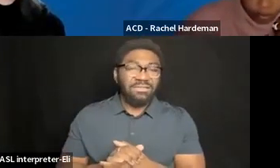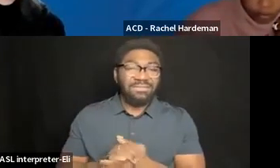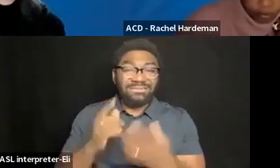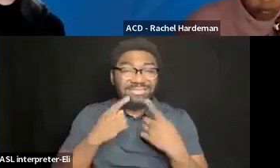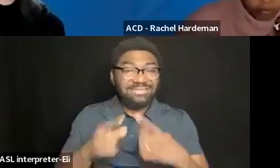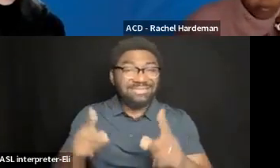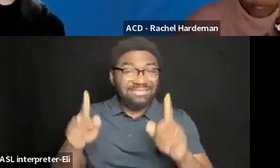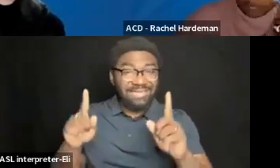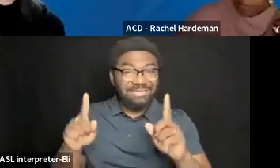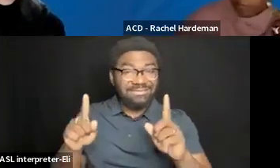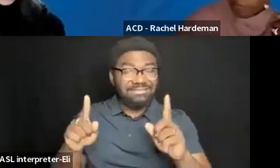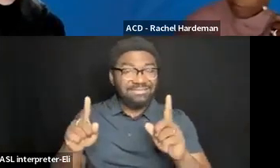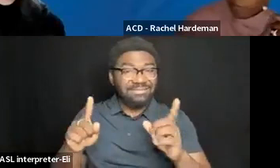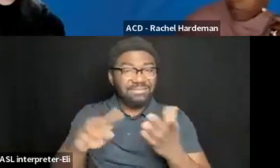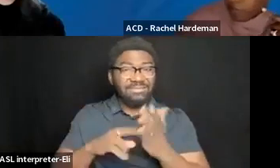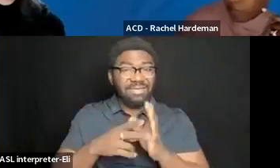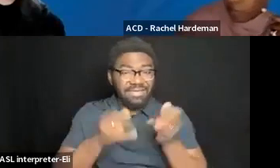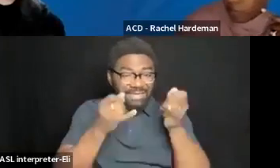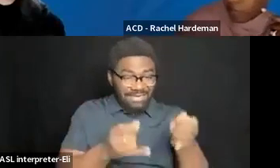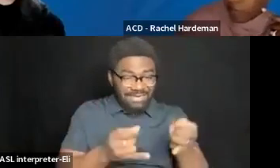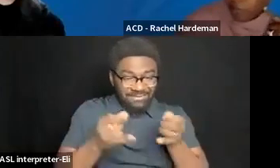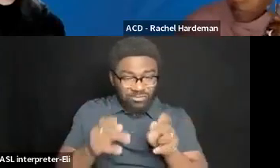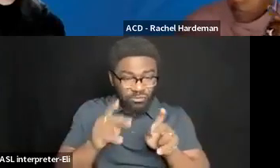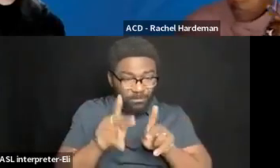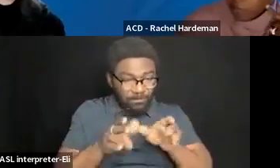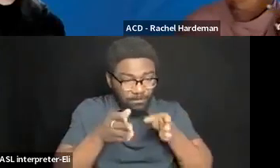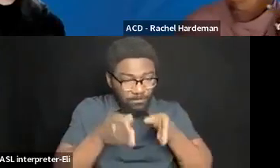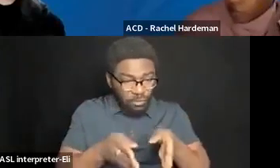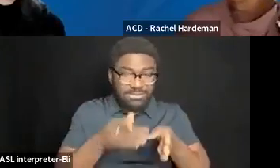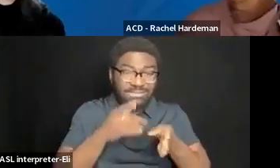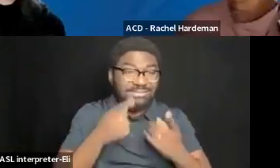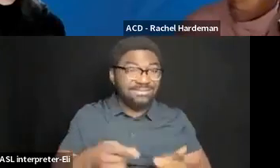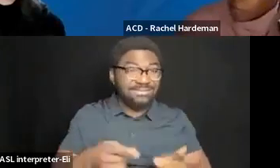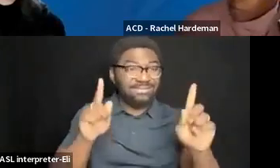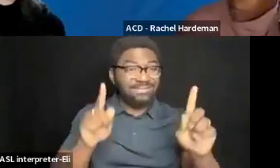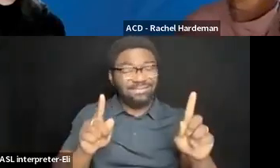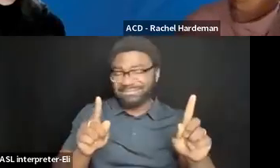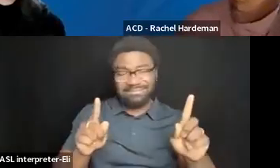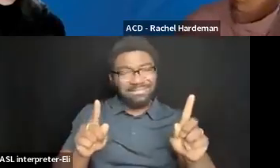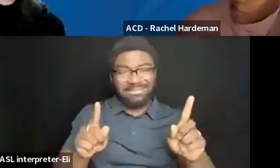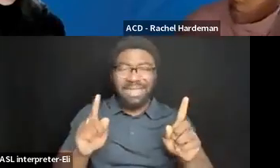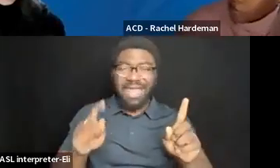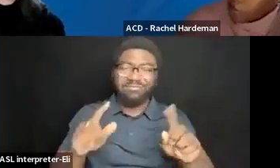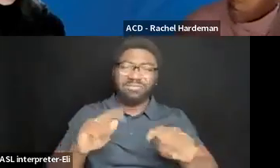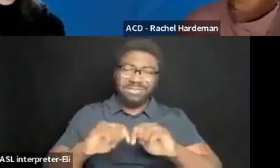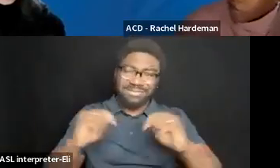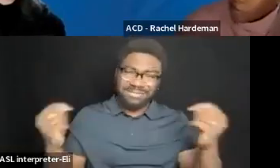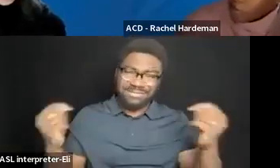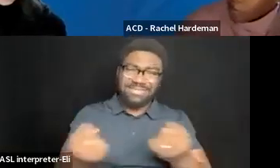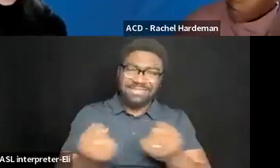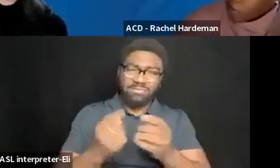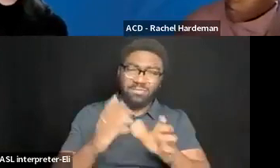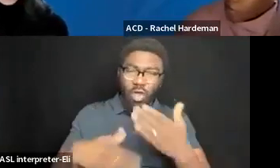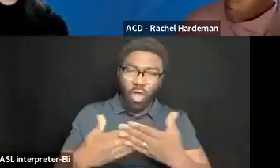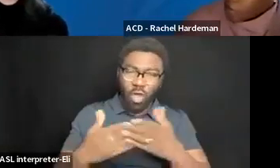or is a team recognized for what they do? Because if I want to be recognized as an individual,